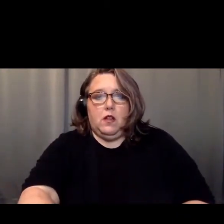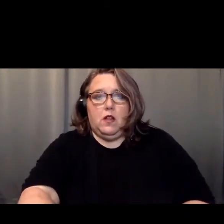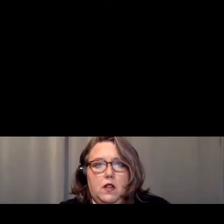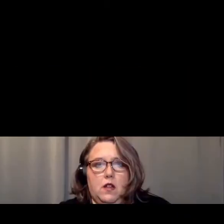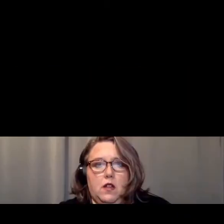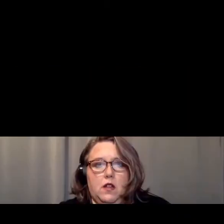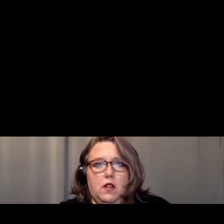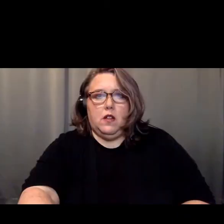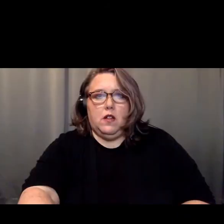Does it work now?